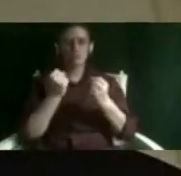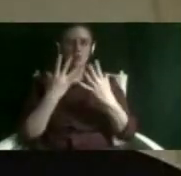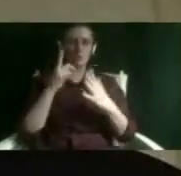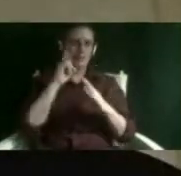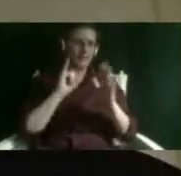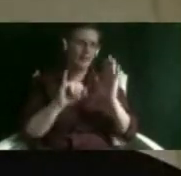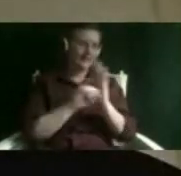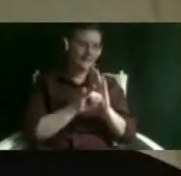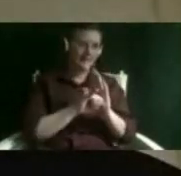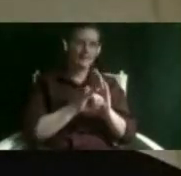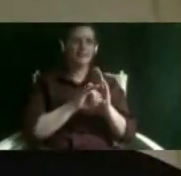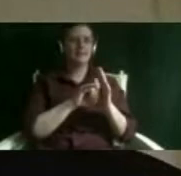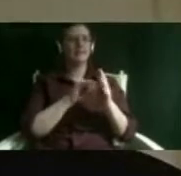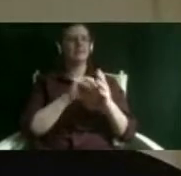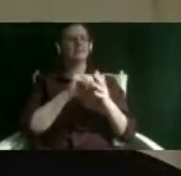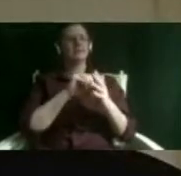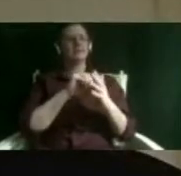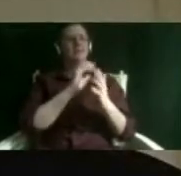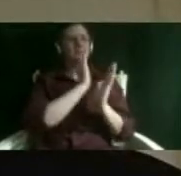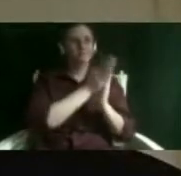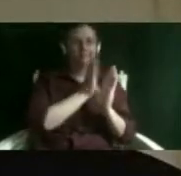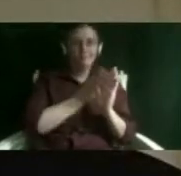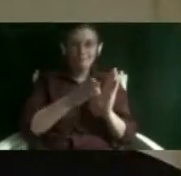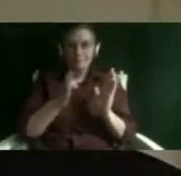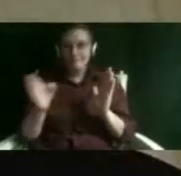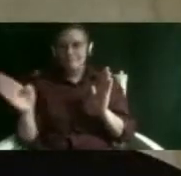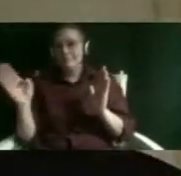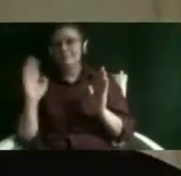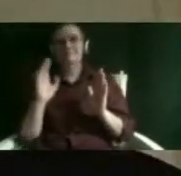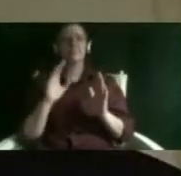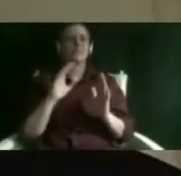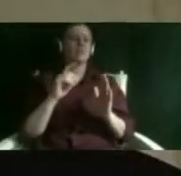grateful for the different perspectives that these different identities and especially the different